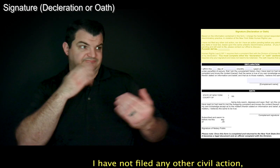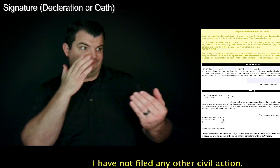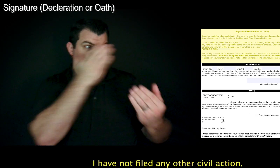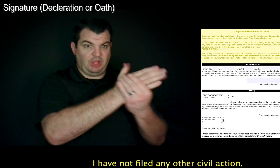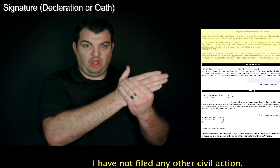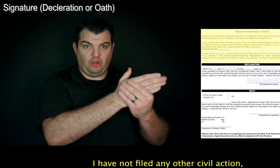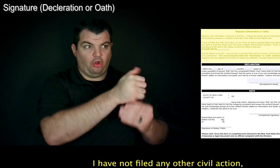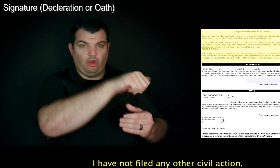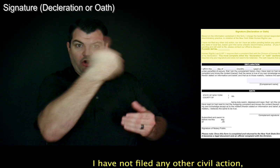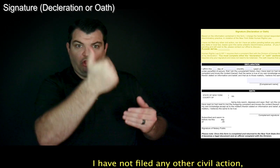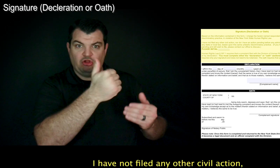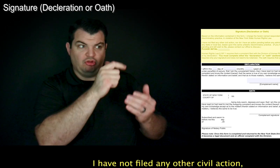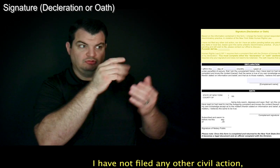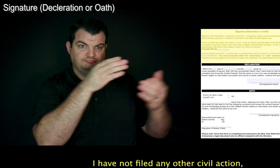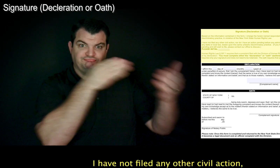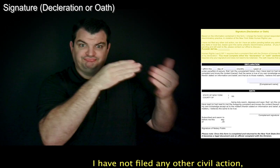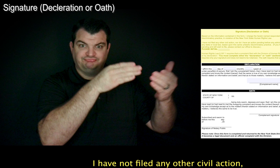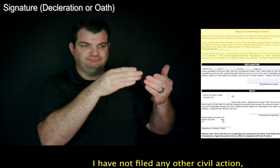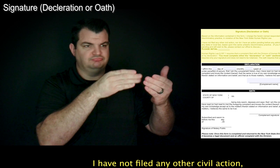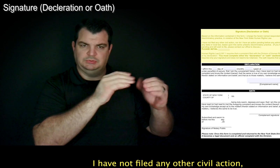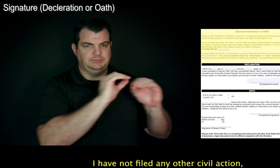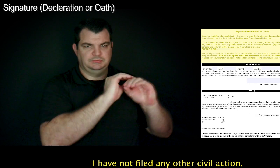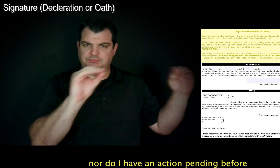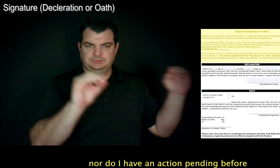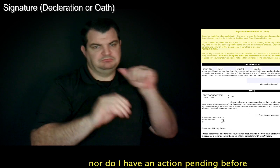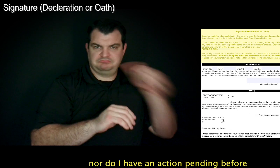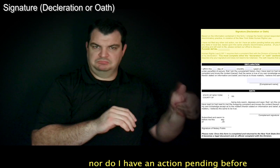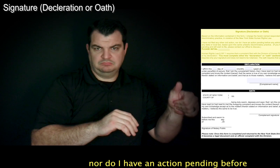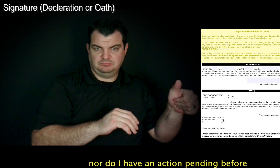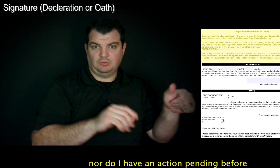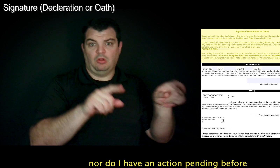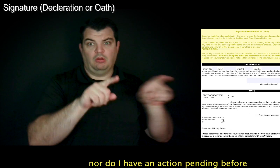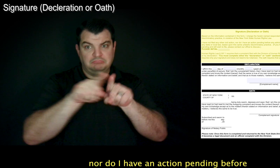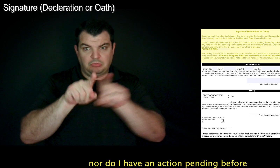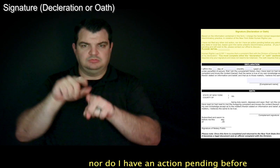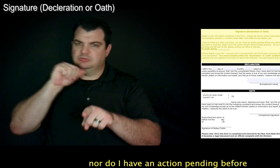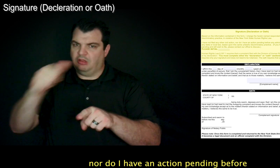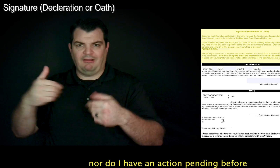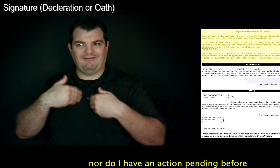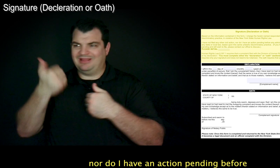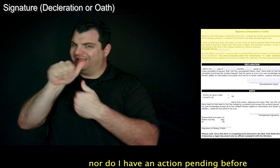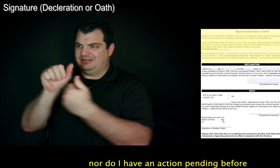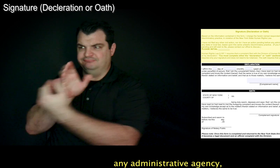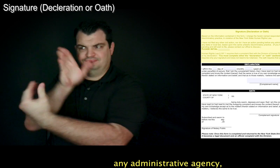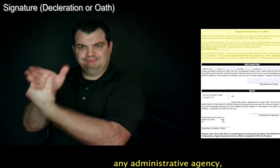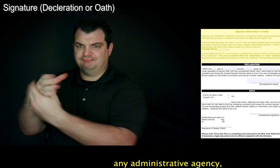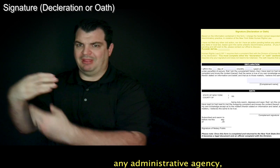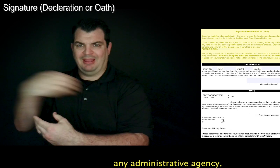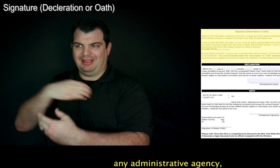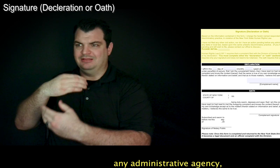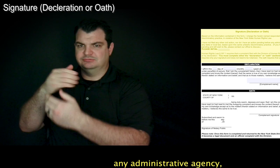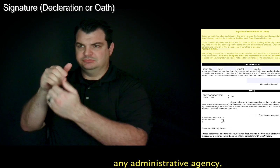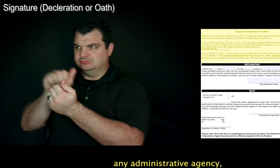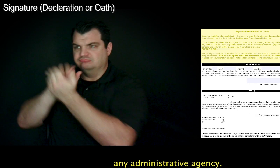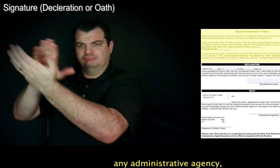I have not filed any other civil action, nor do I have an action pending before any administrative agency,